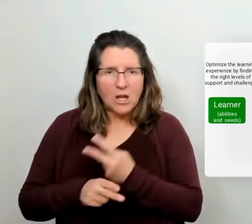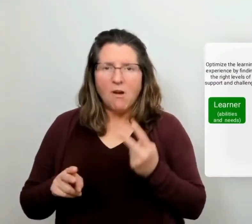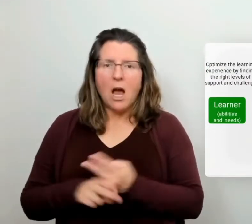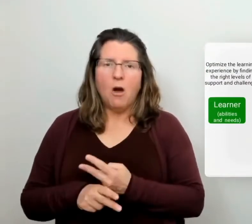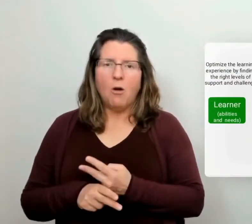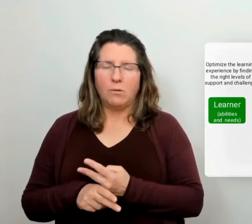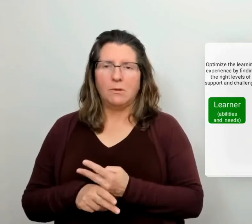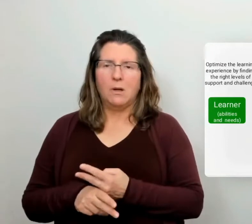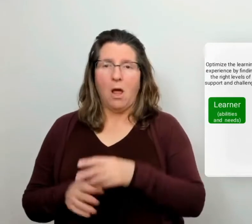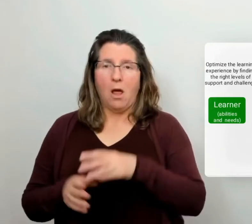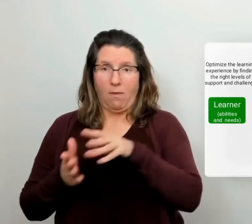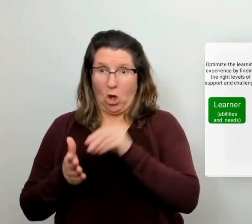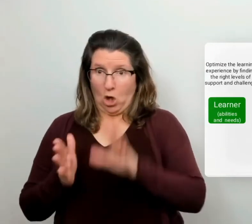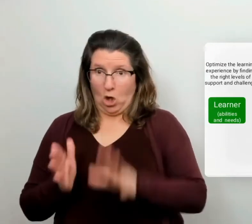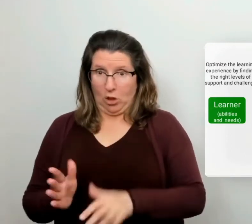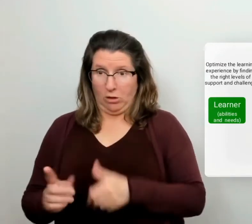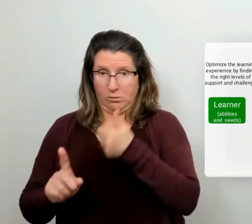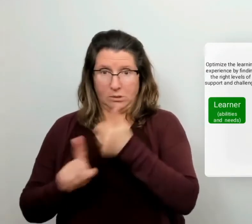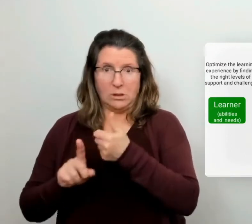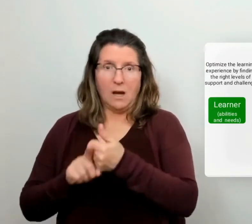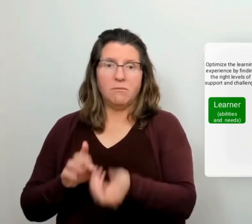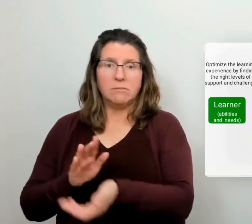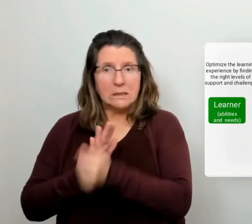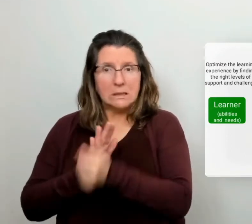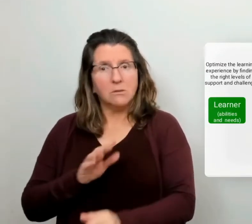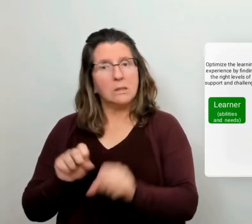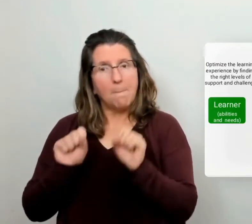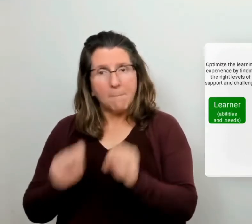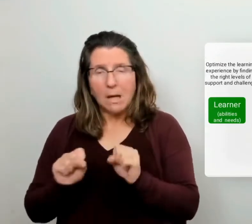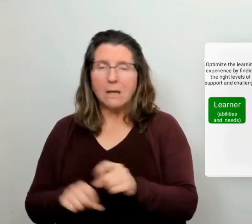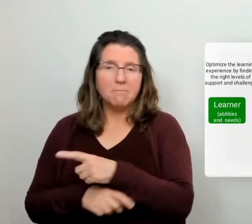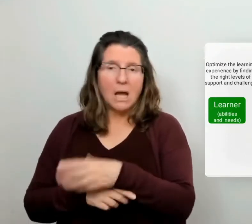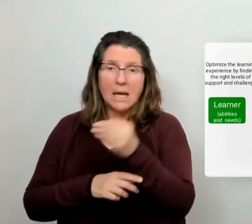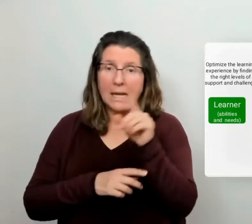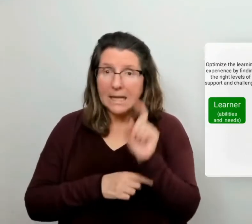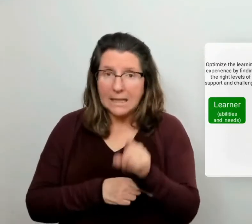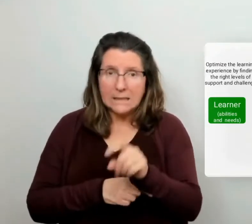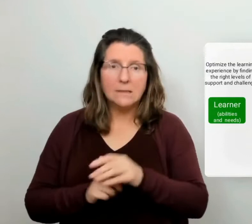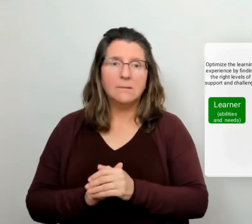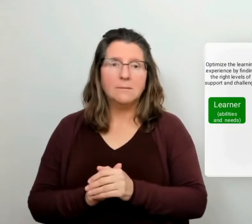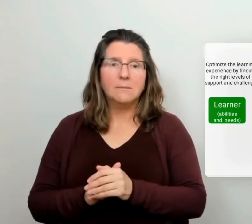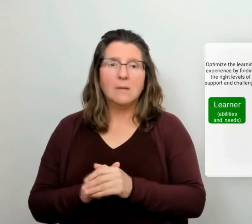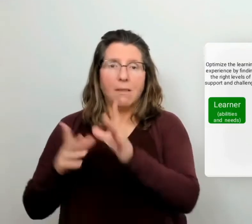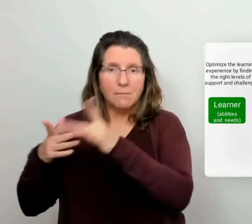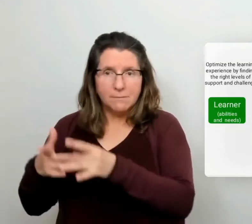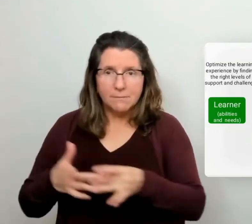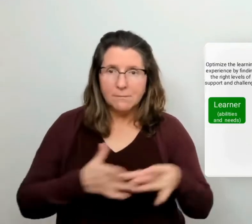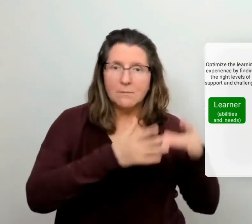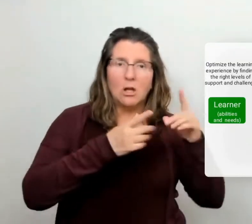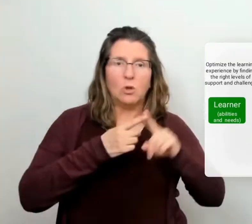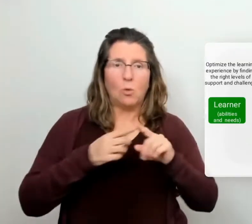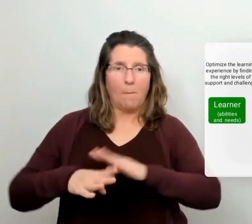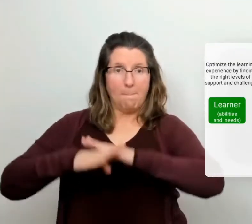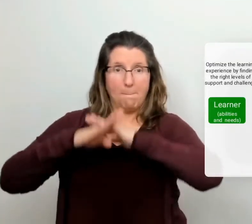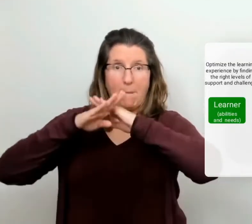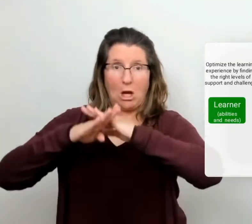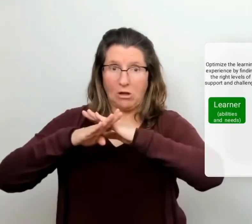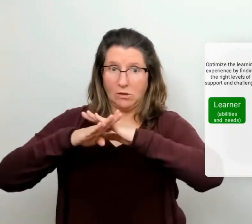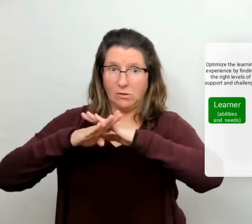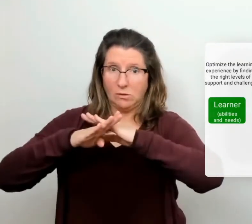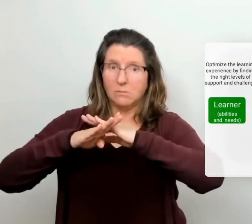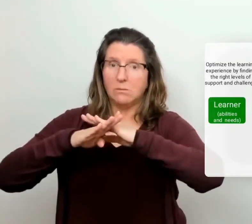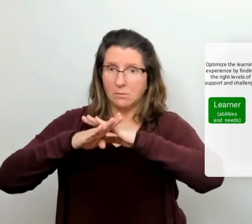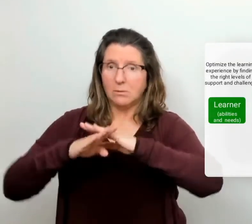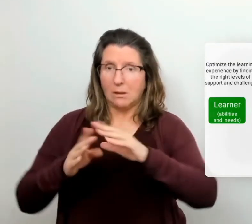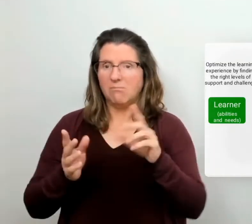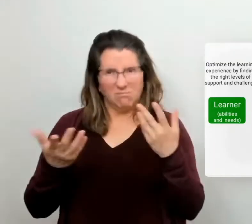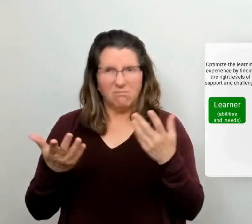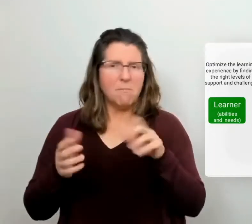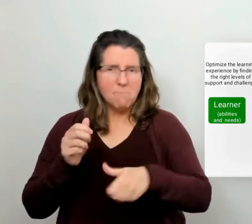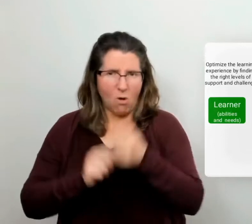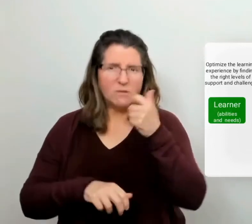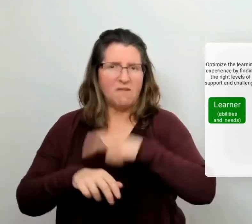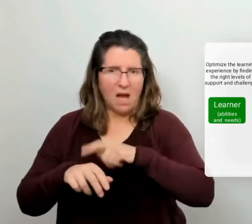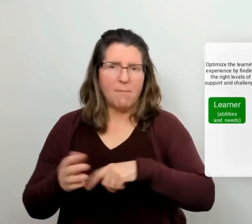Once you figure out their skills, abilities, and needs, then you identify any barriers to learning that may be present.